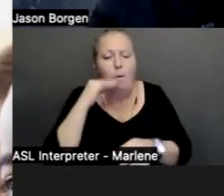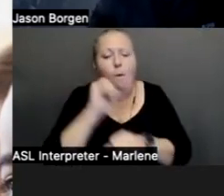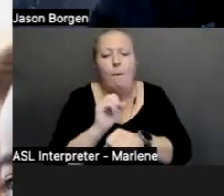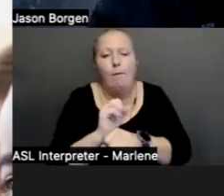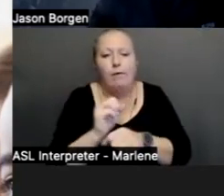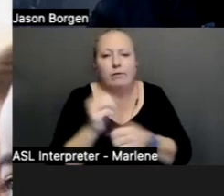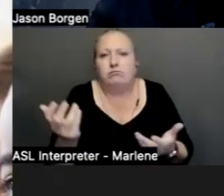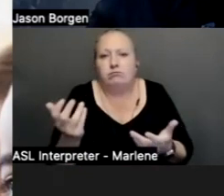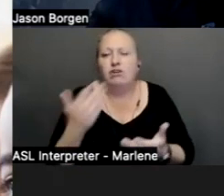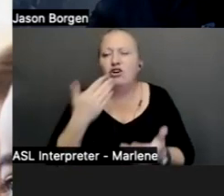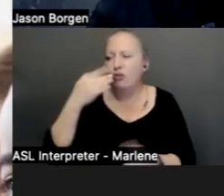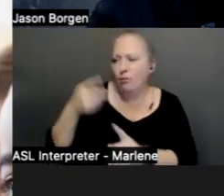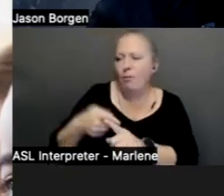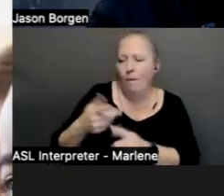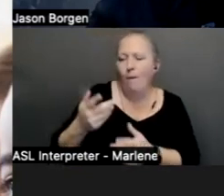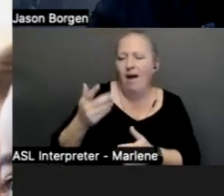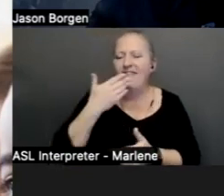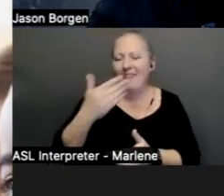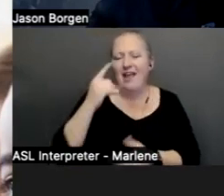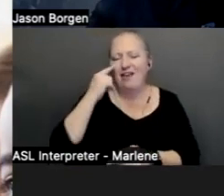A really good point and thank you for bringing us back to that. I appreciate it.